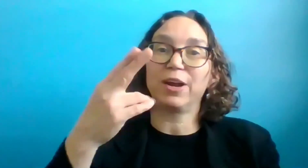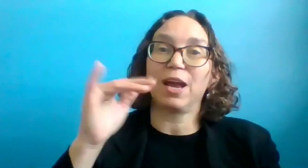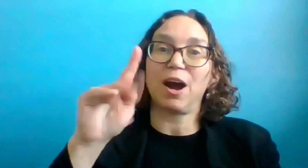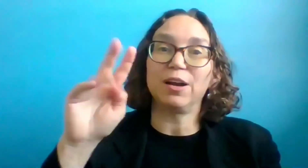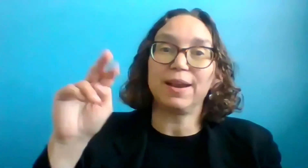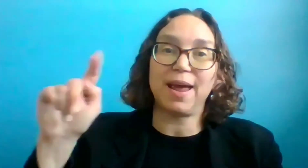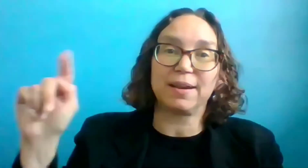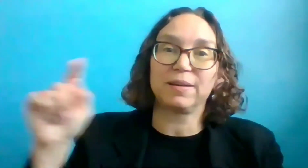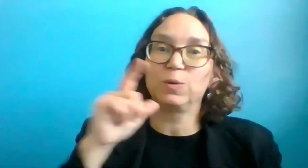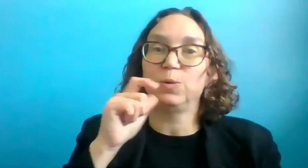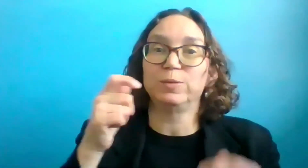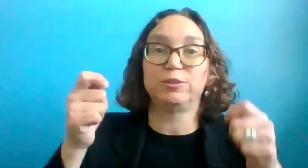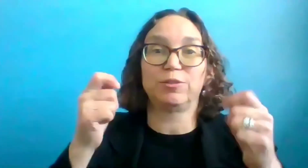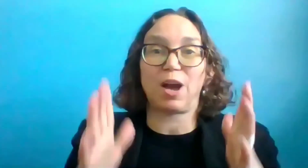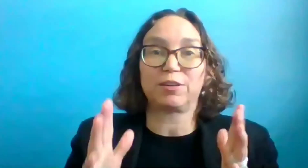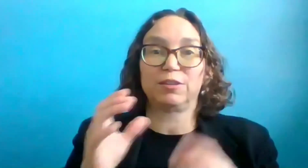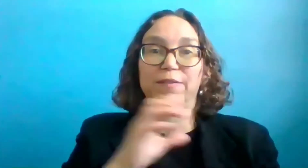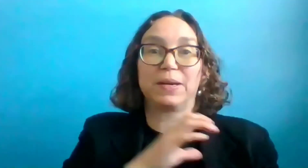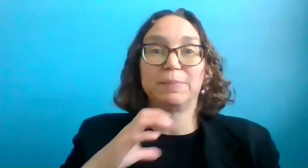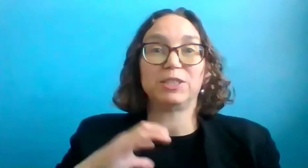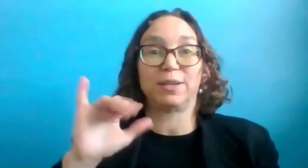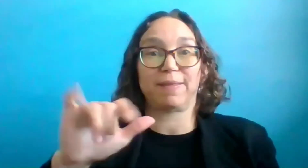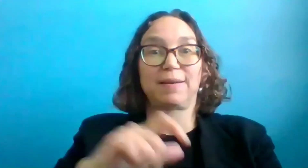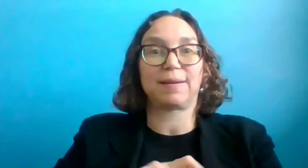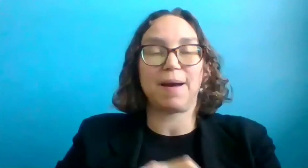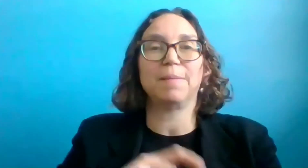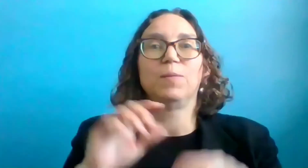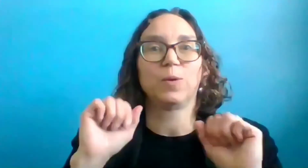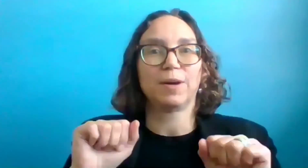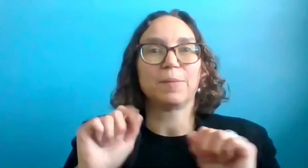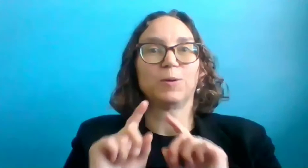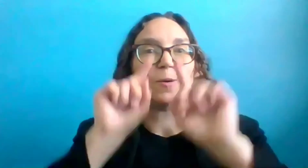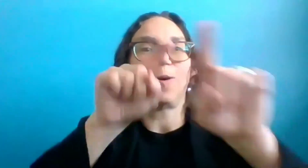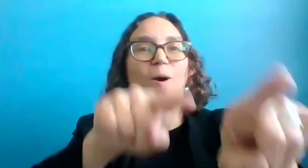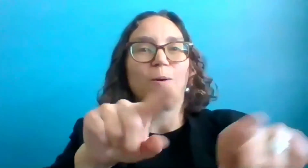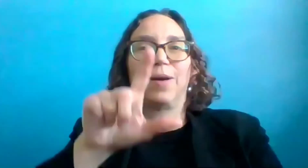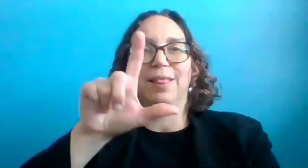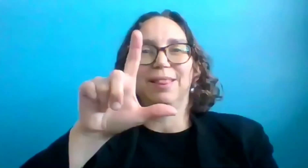With the assistance of Mary Hartnett, who was the director of the Commission at that time,